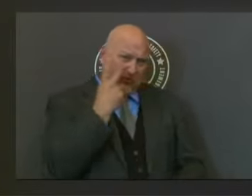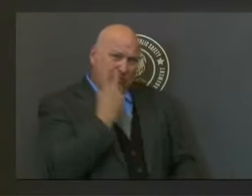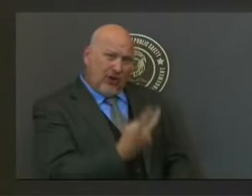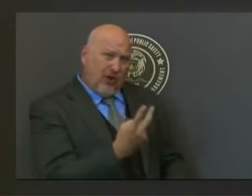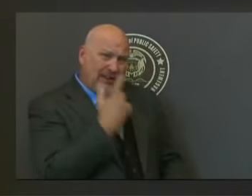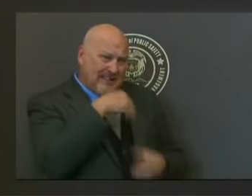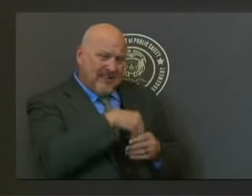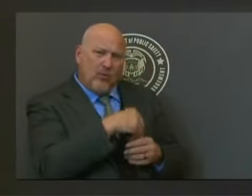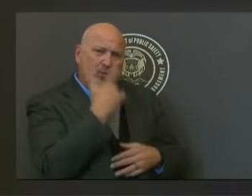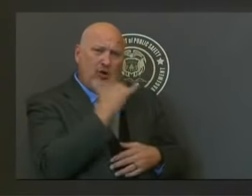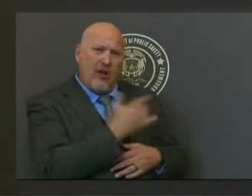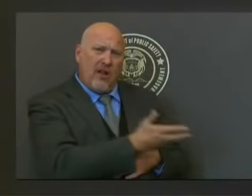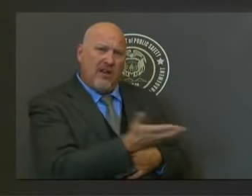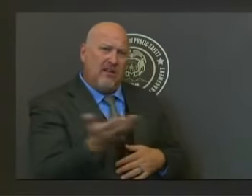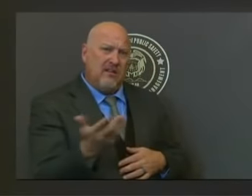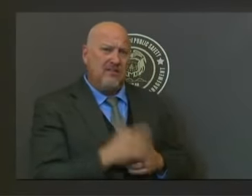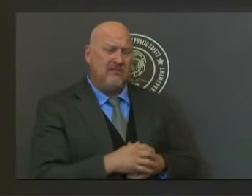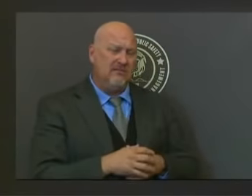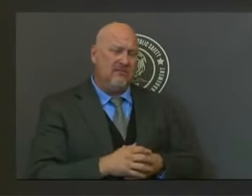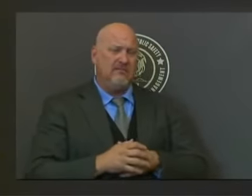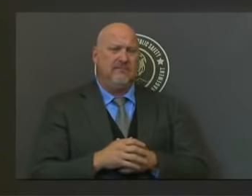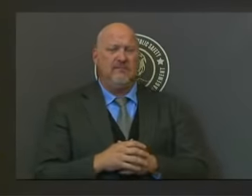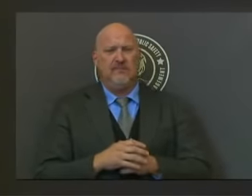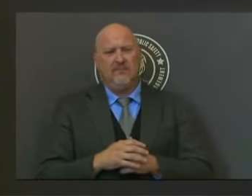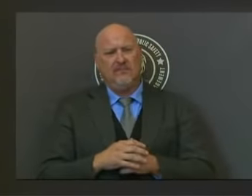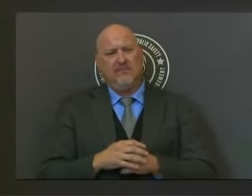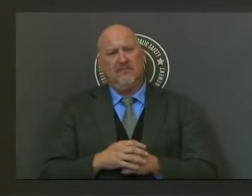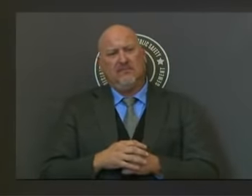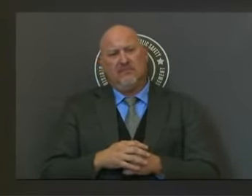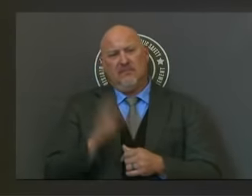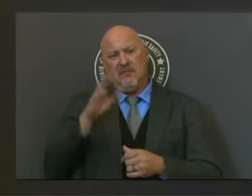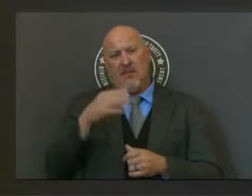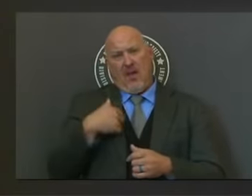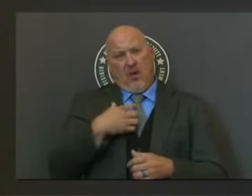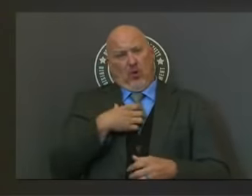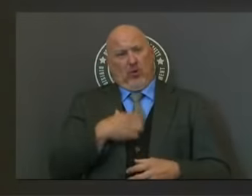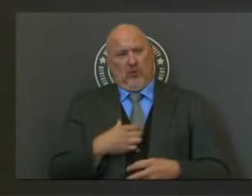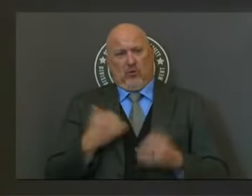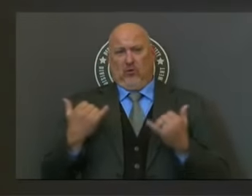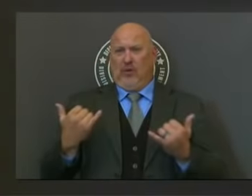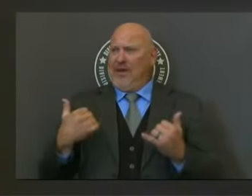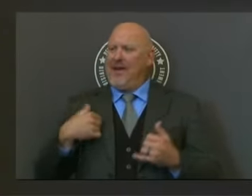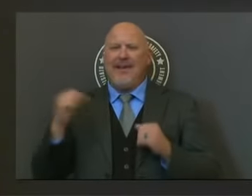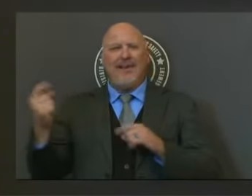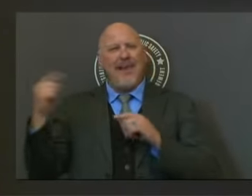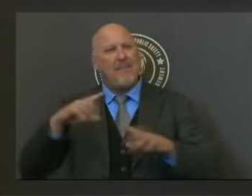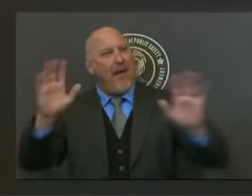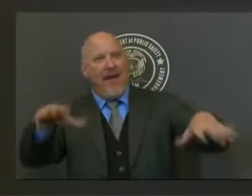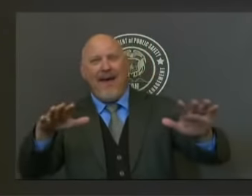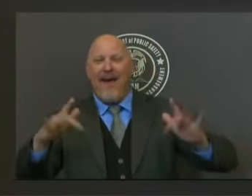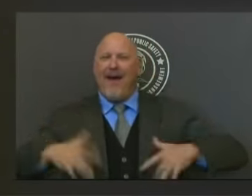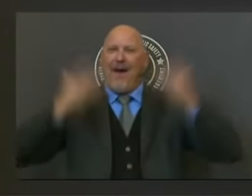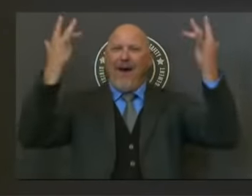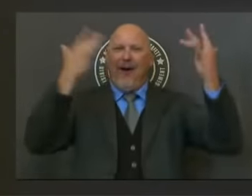giver I wish today I was coming to you